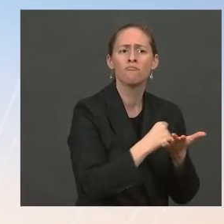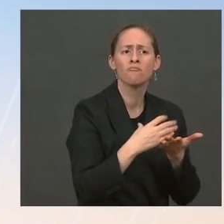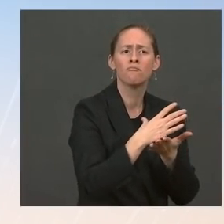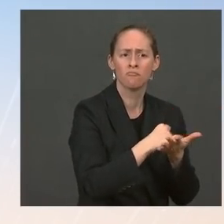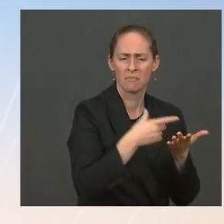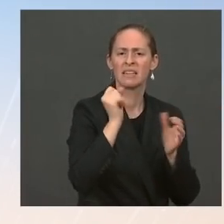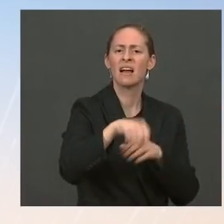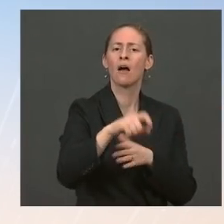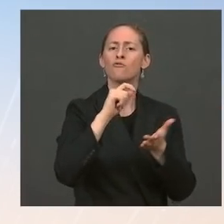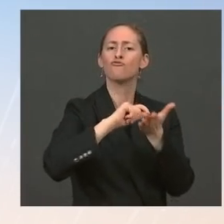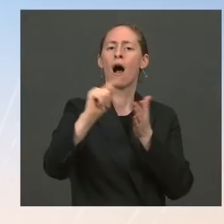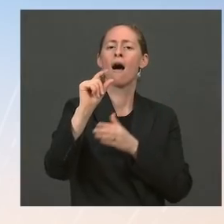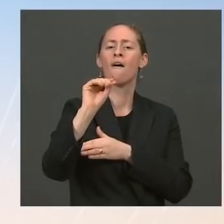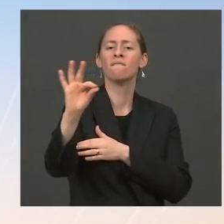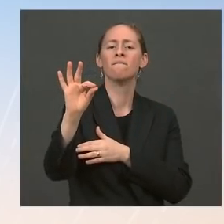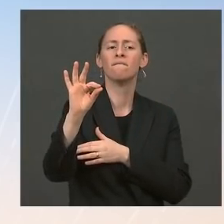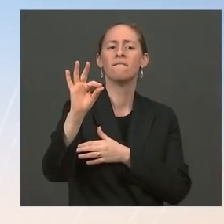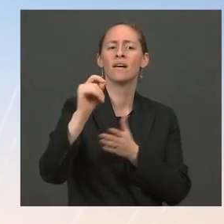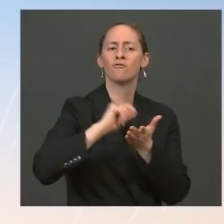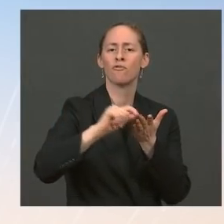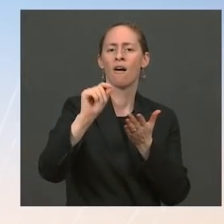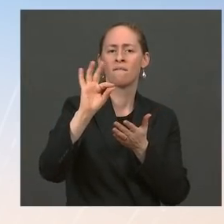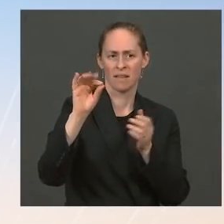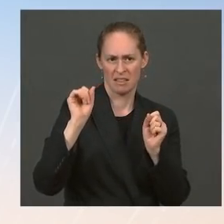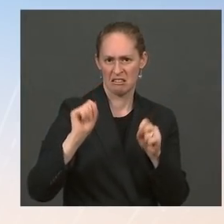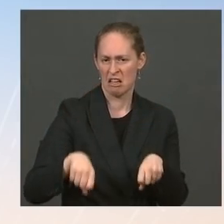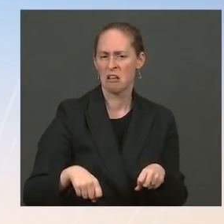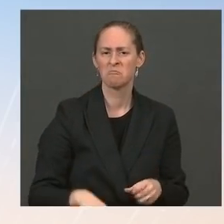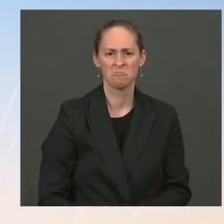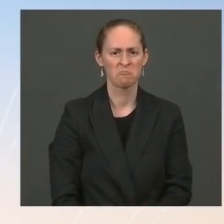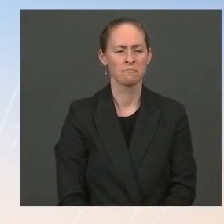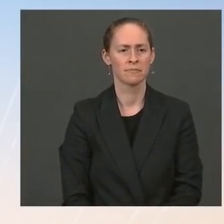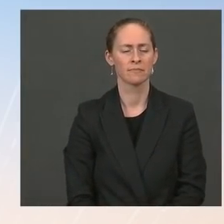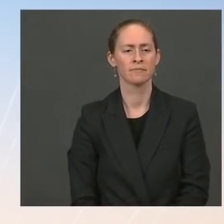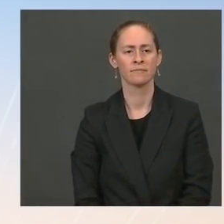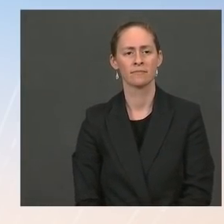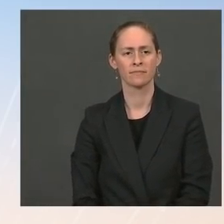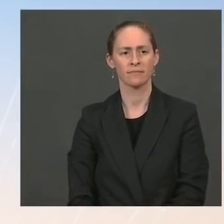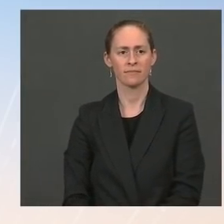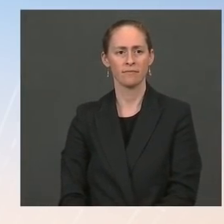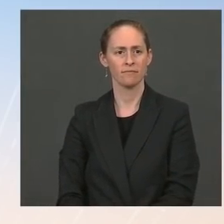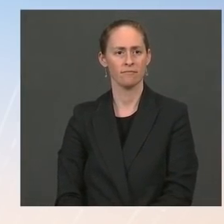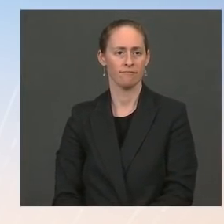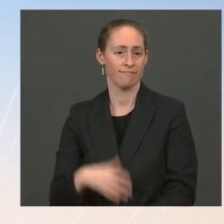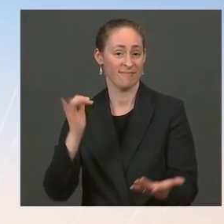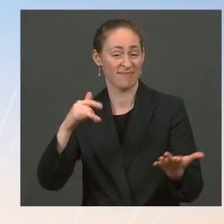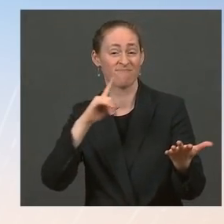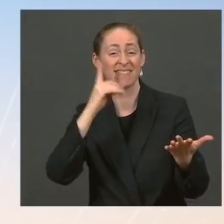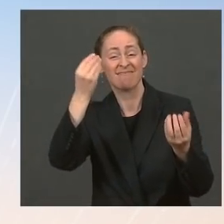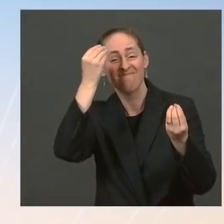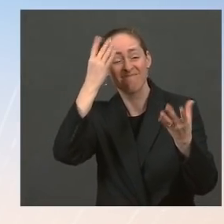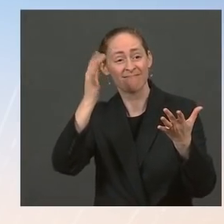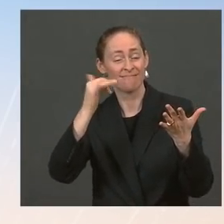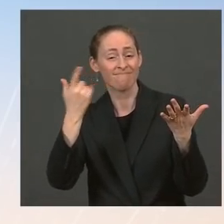So, it is a component that wasn't initially proposed. This is a part of compromise. It's not something that would add to the deficit as it's proposed --